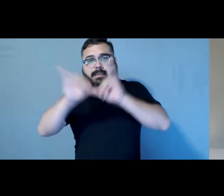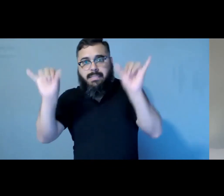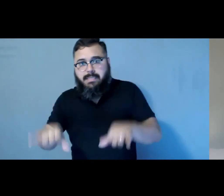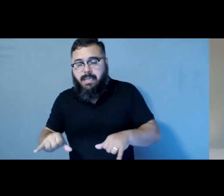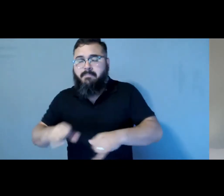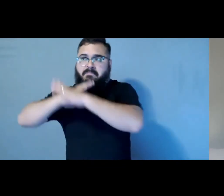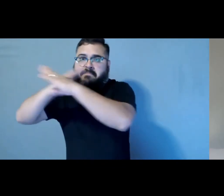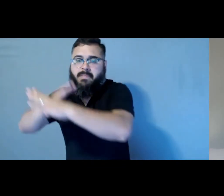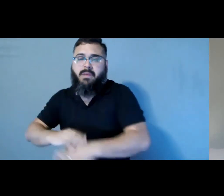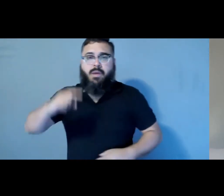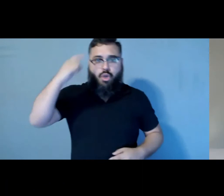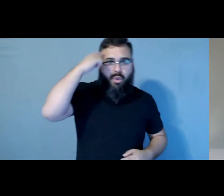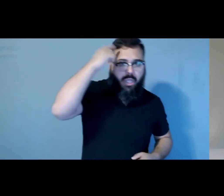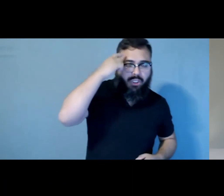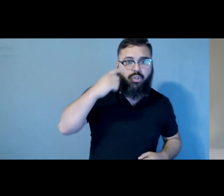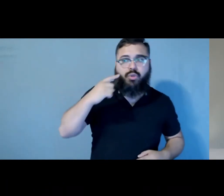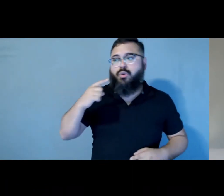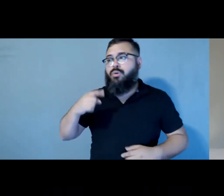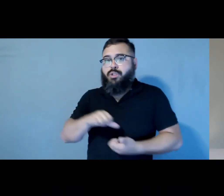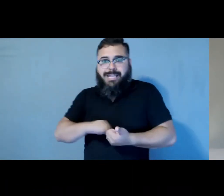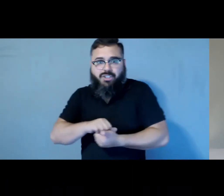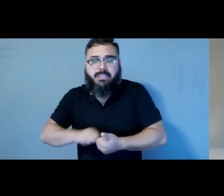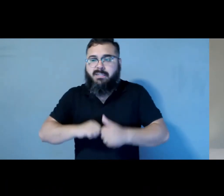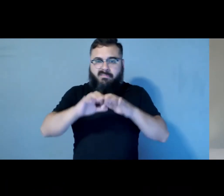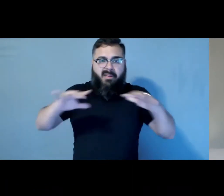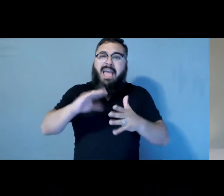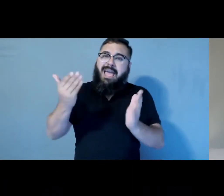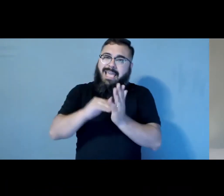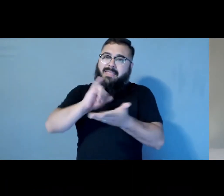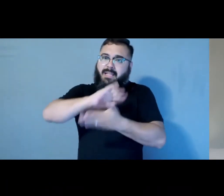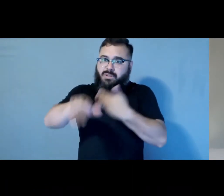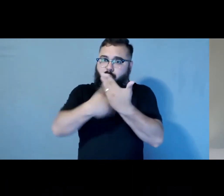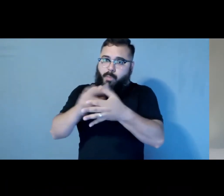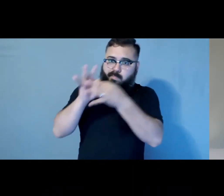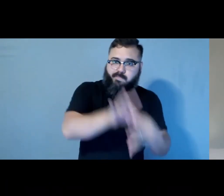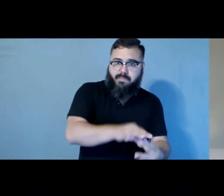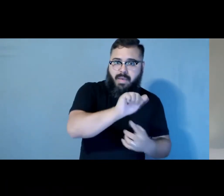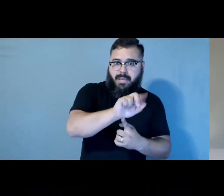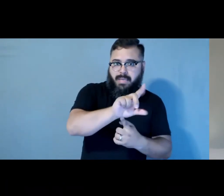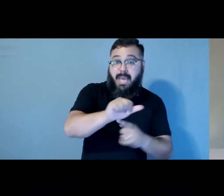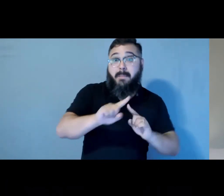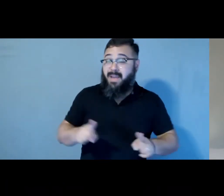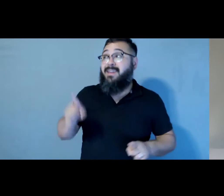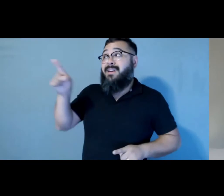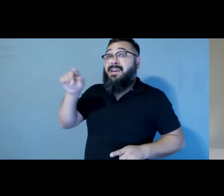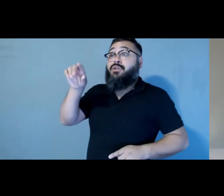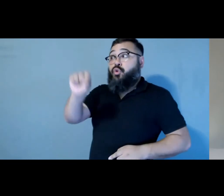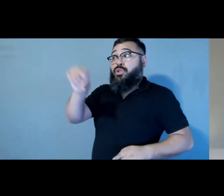and that's what qualifies you generally under the ADA. But again, that's different than the definition under the Social Security Administration or the VA.